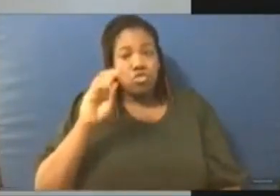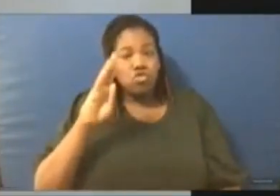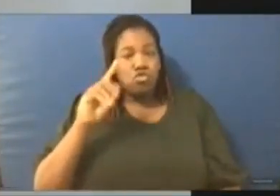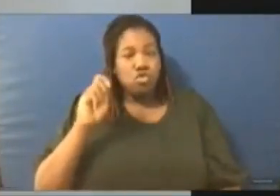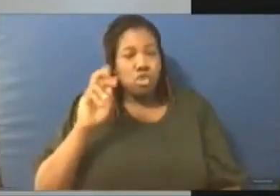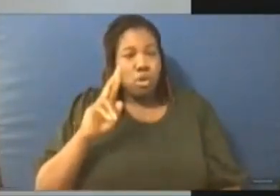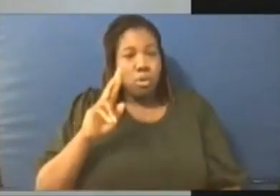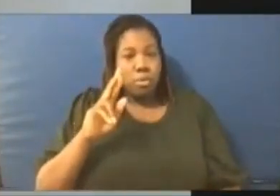Mr. Hewden?